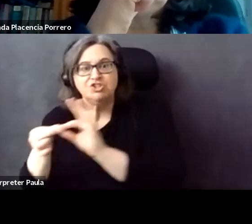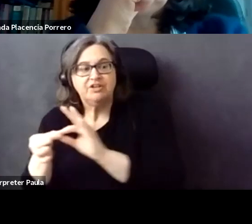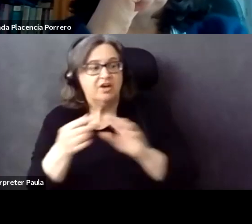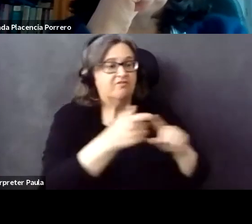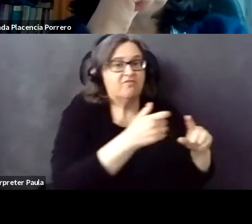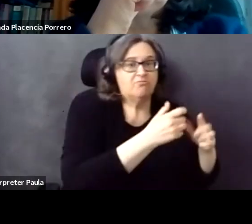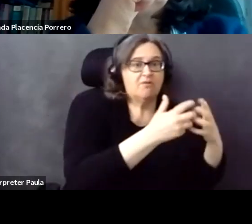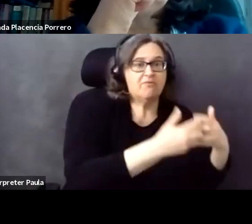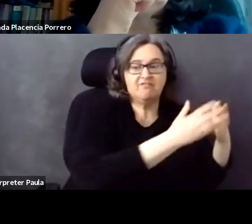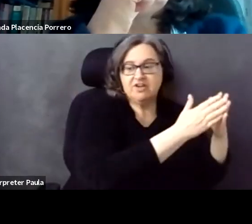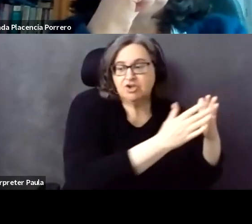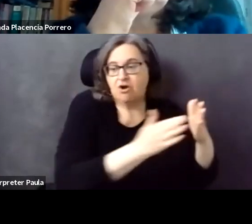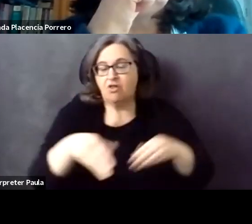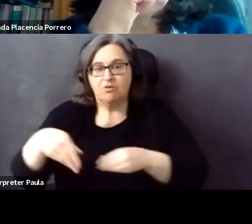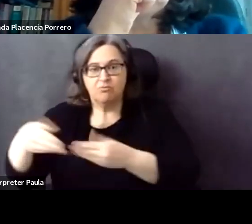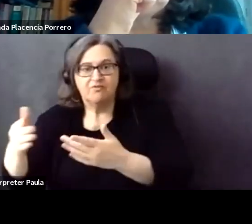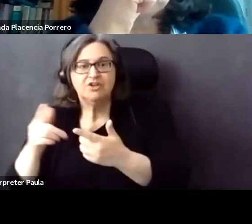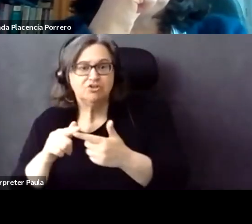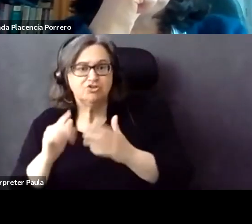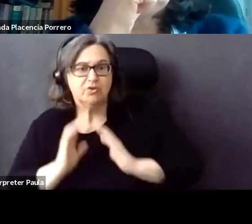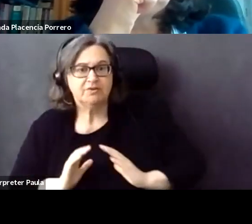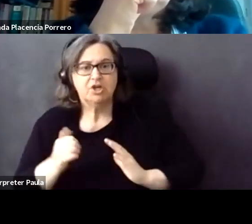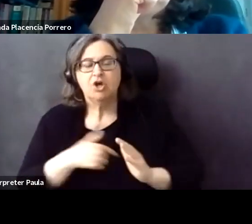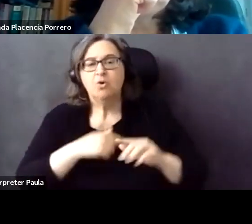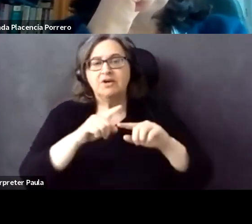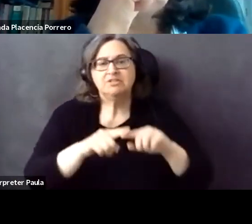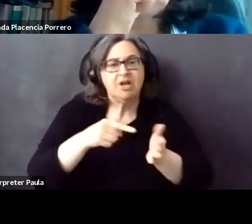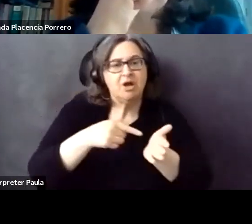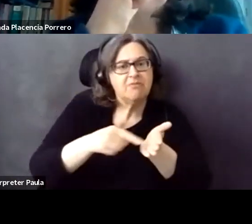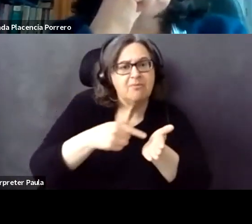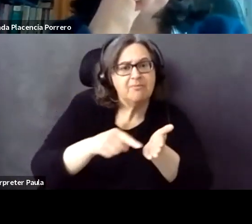think this awareness will have an